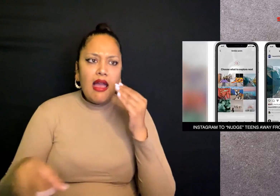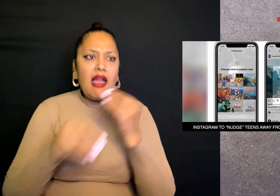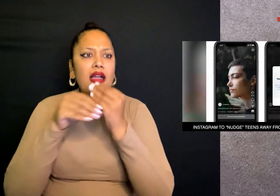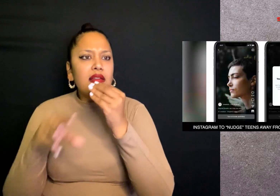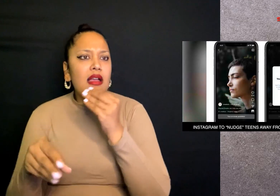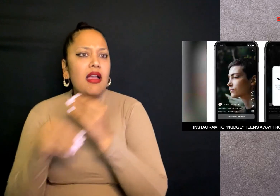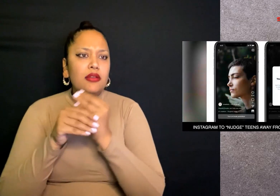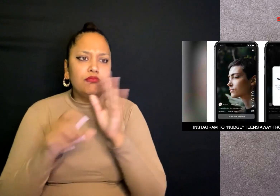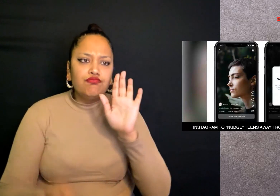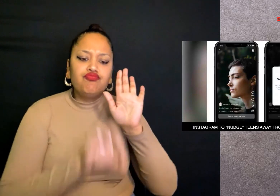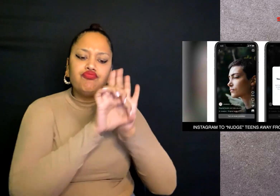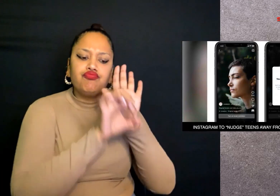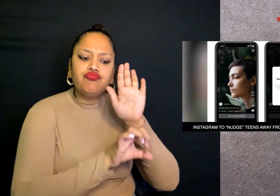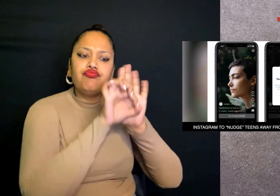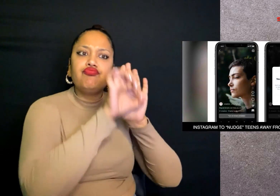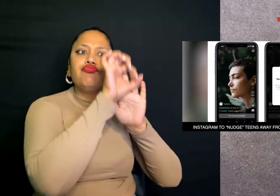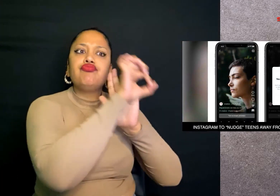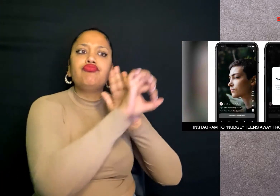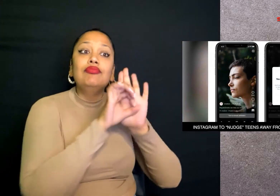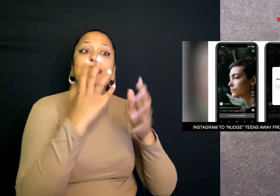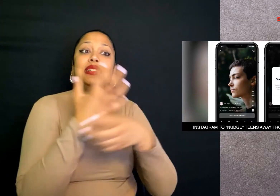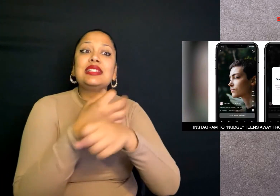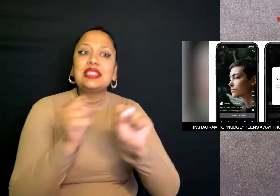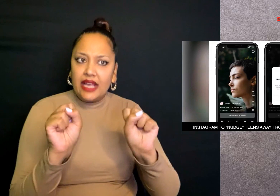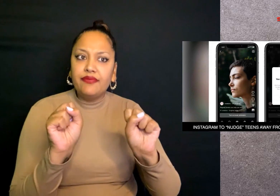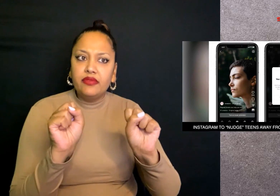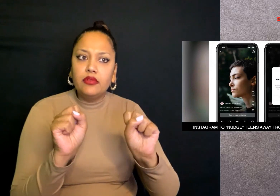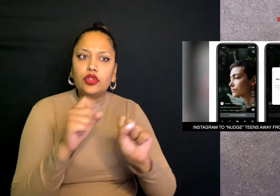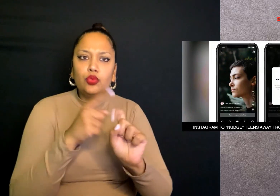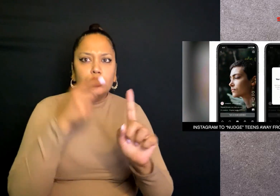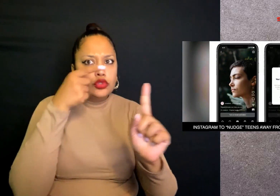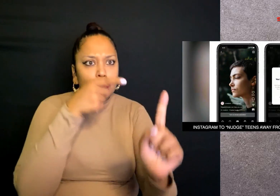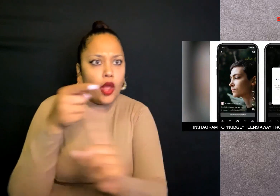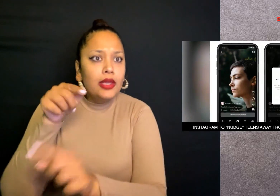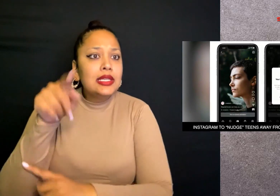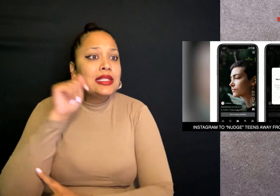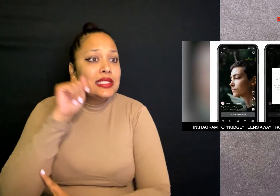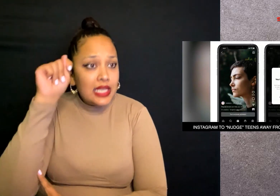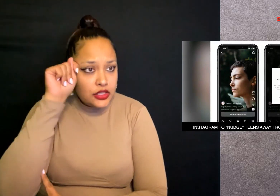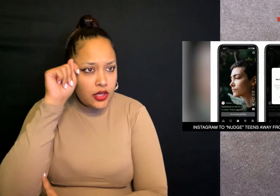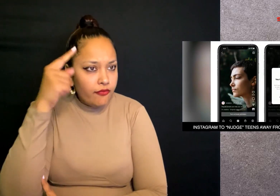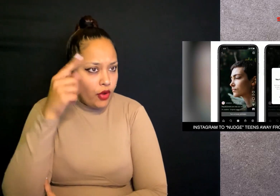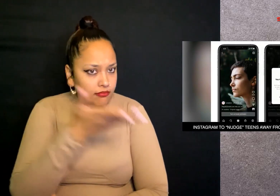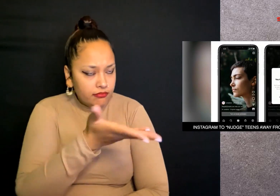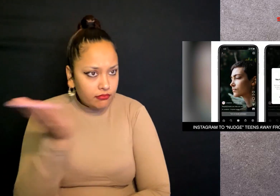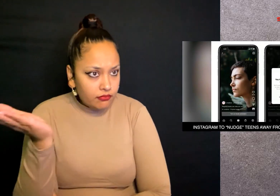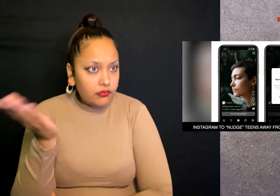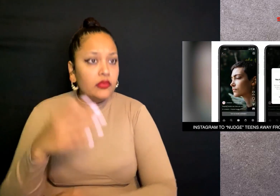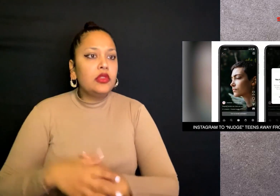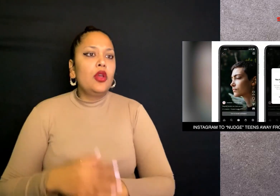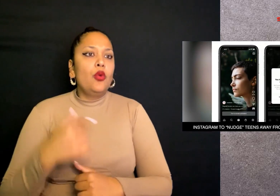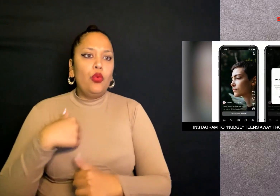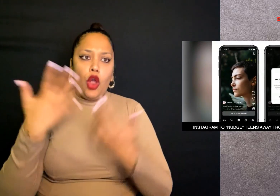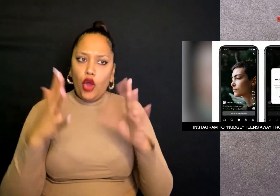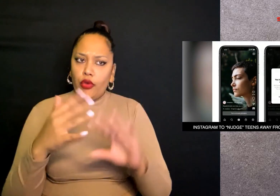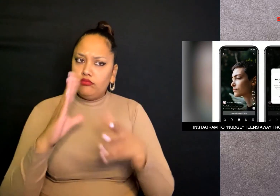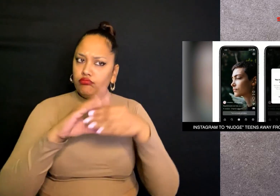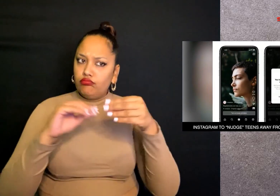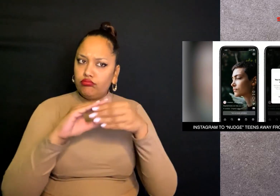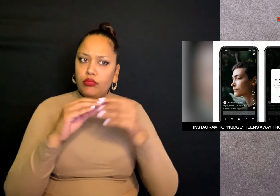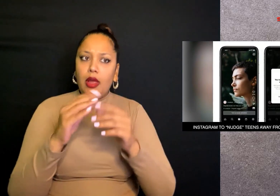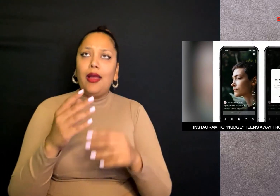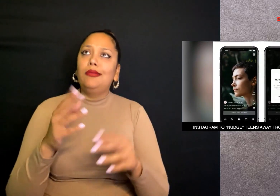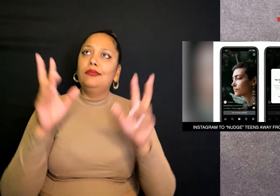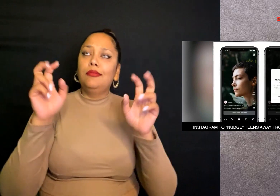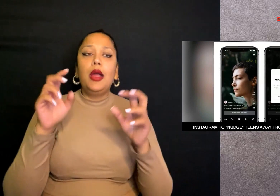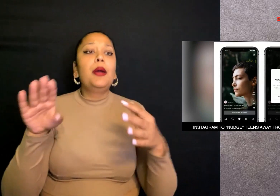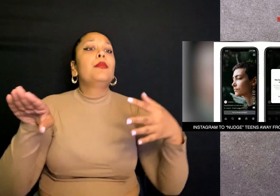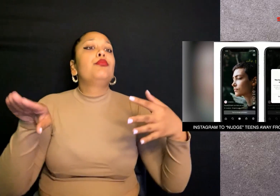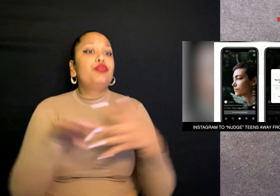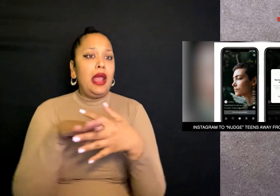Instagram is rolling out more safety features targeting teens we already told you about